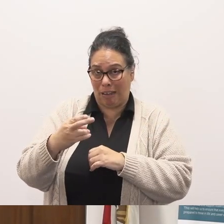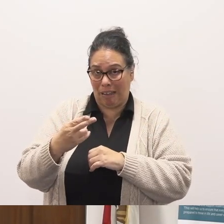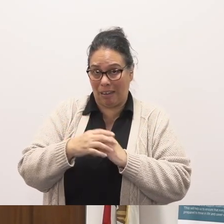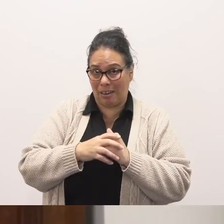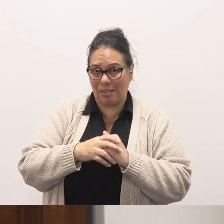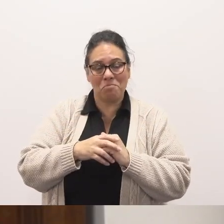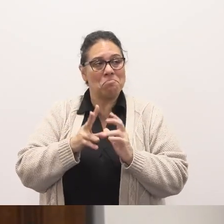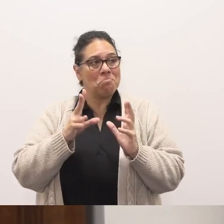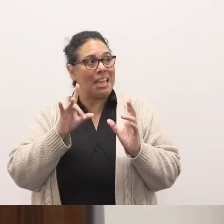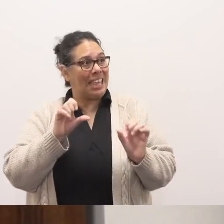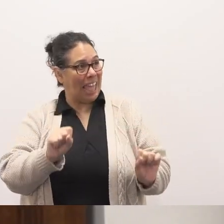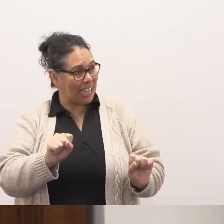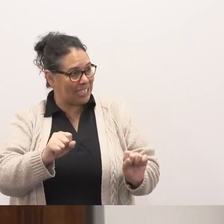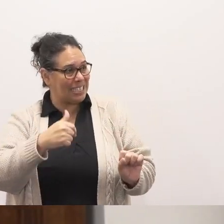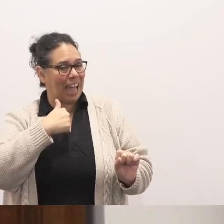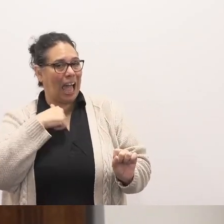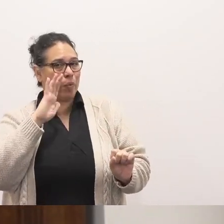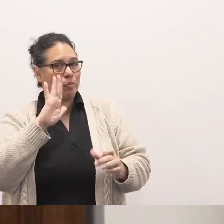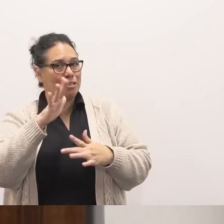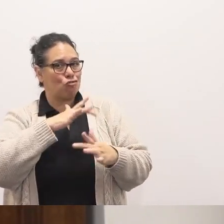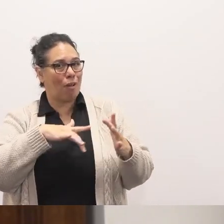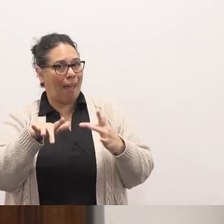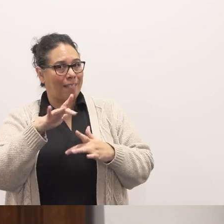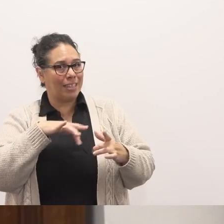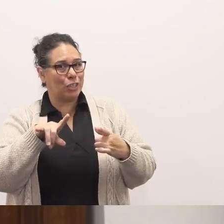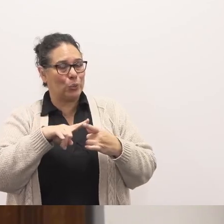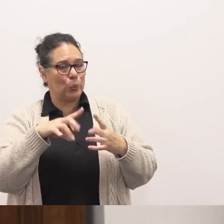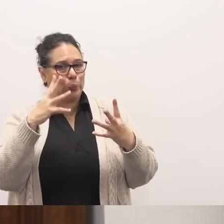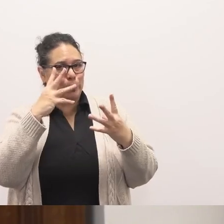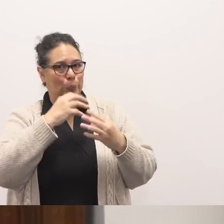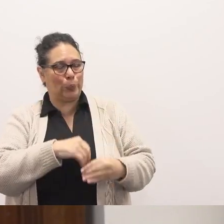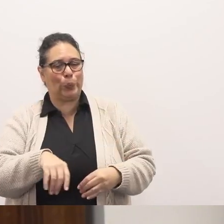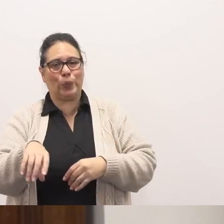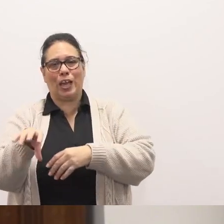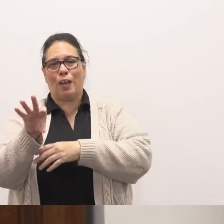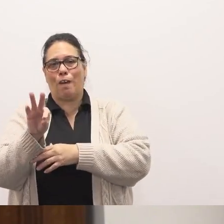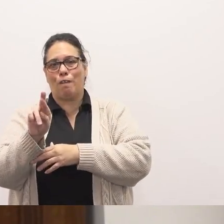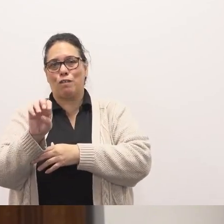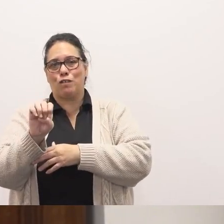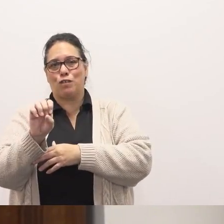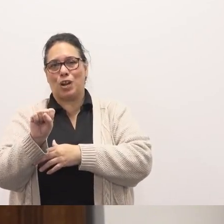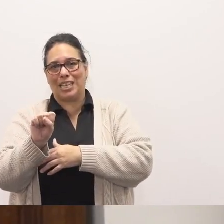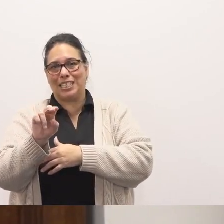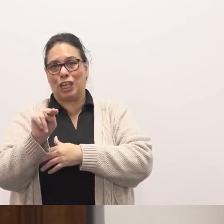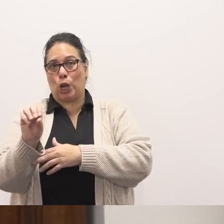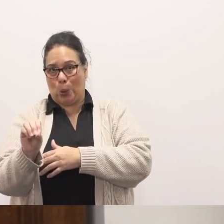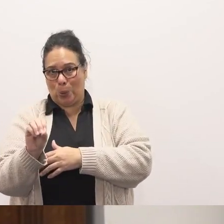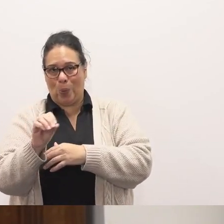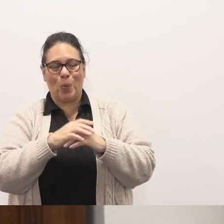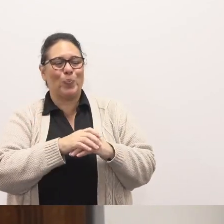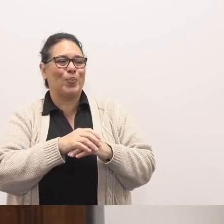Yes, I will be traveling to lovely Fresno and spending a few days there working